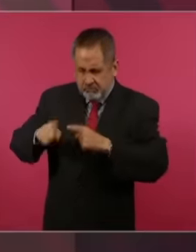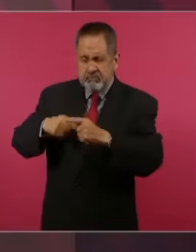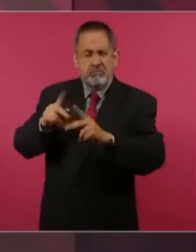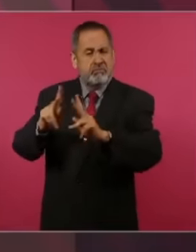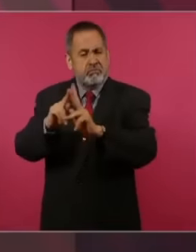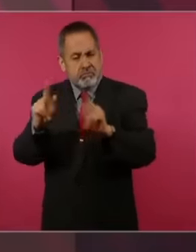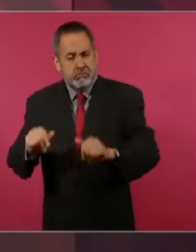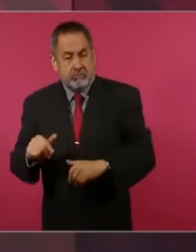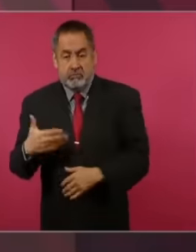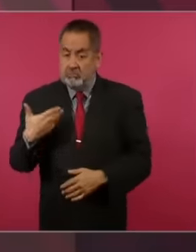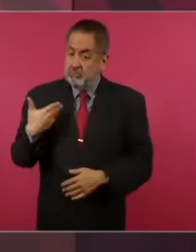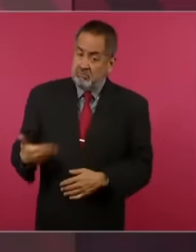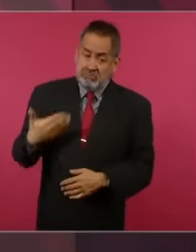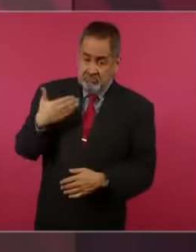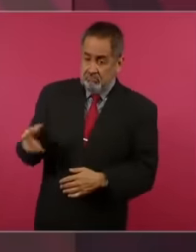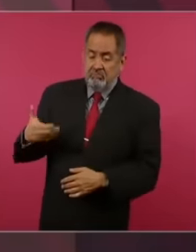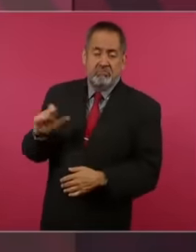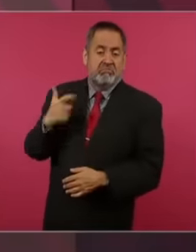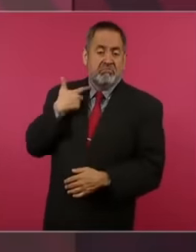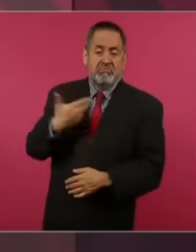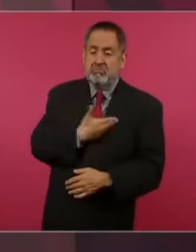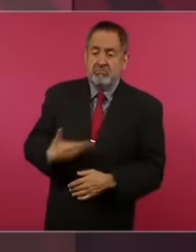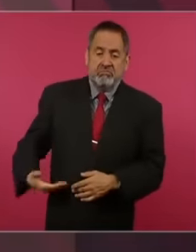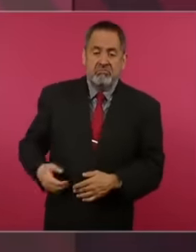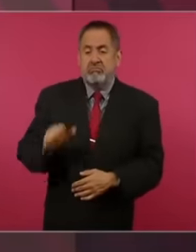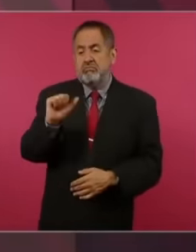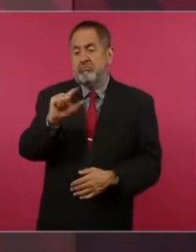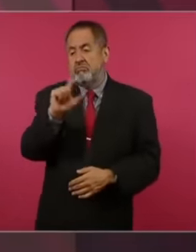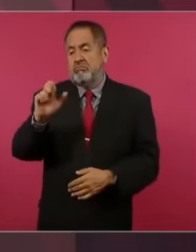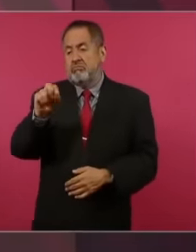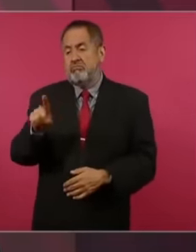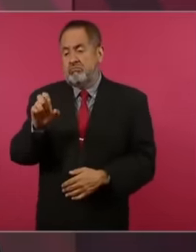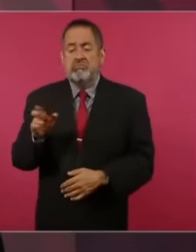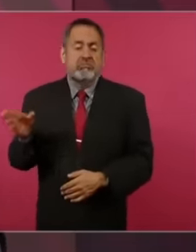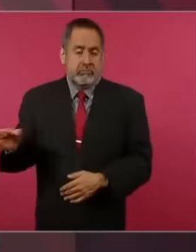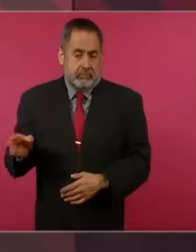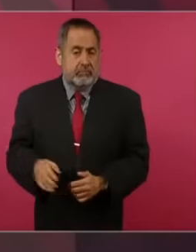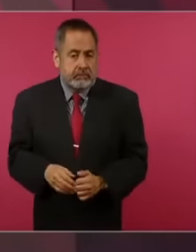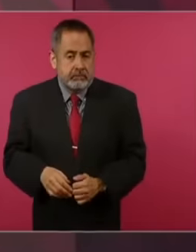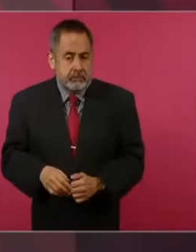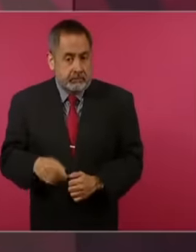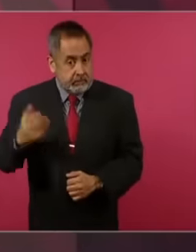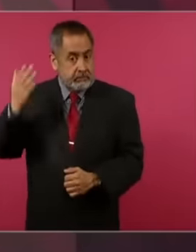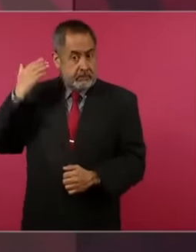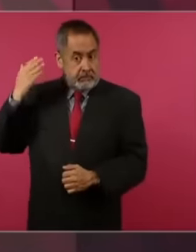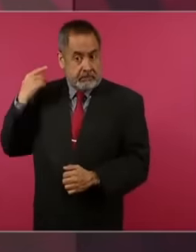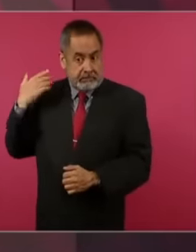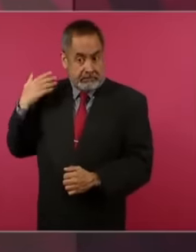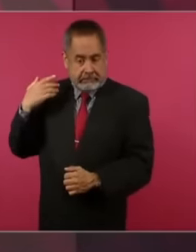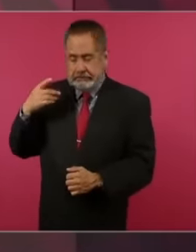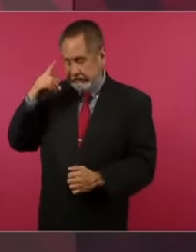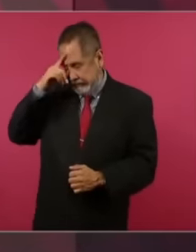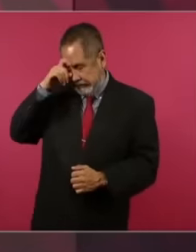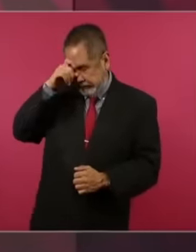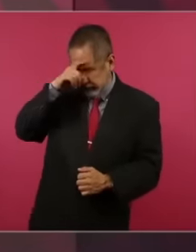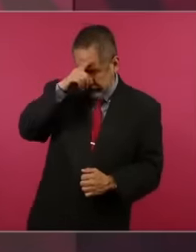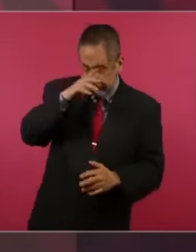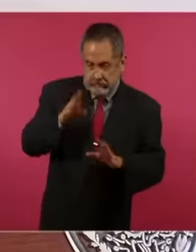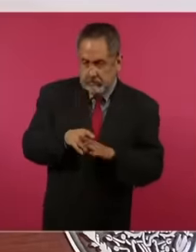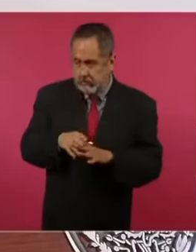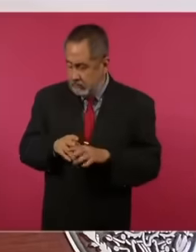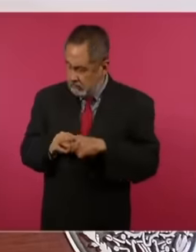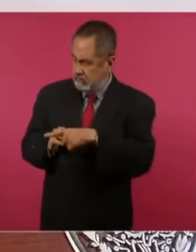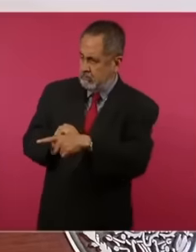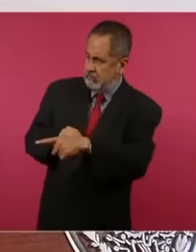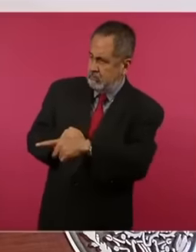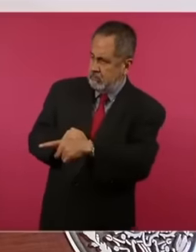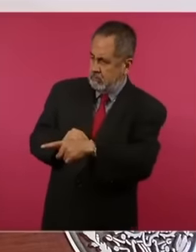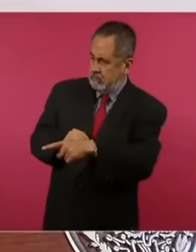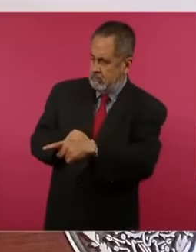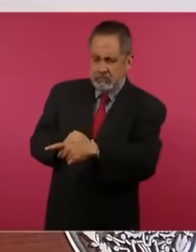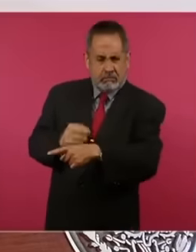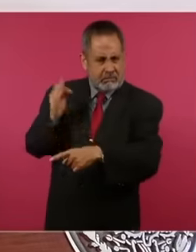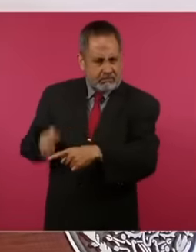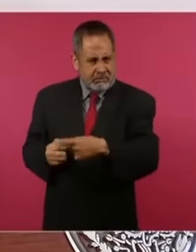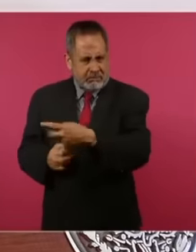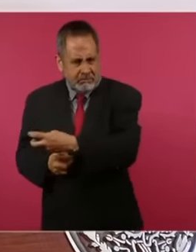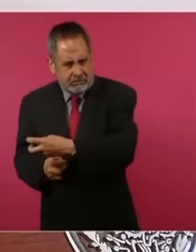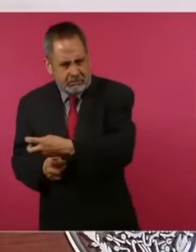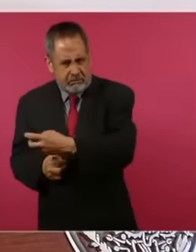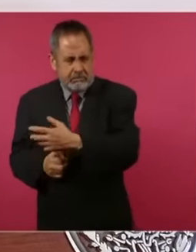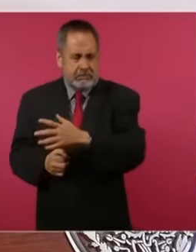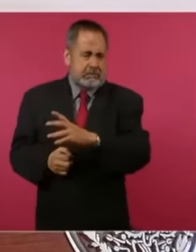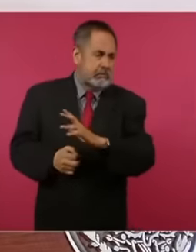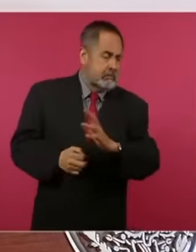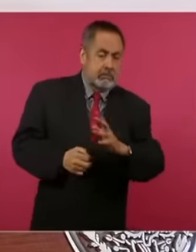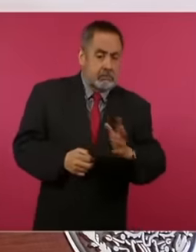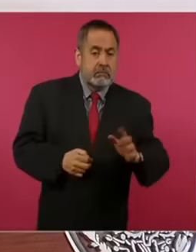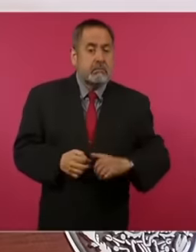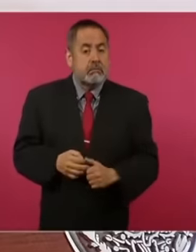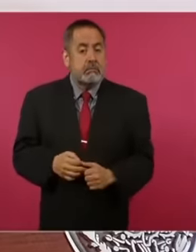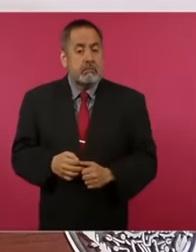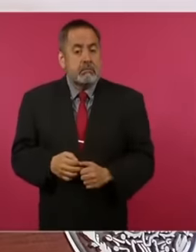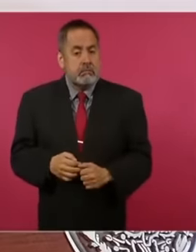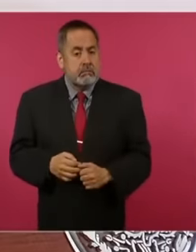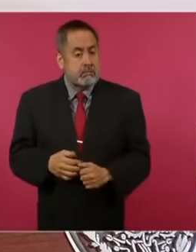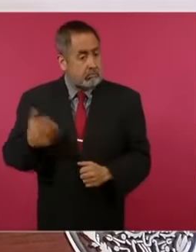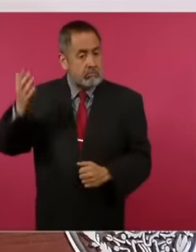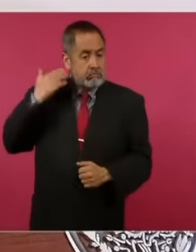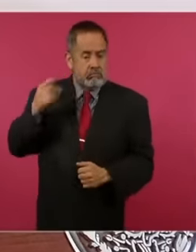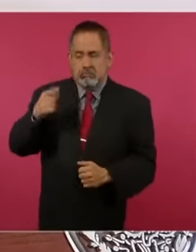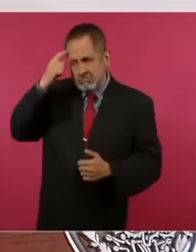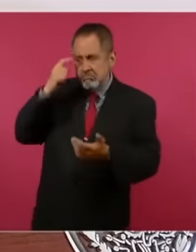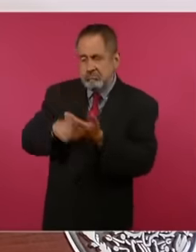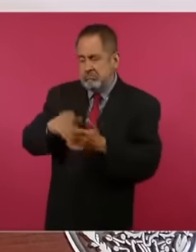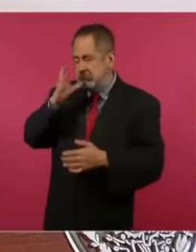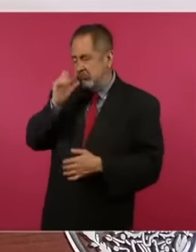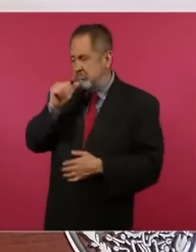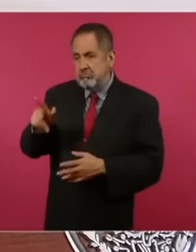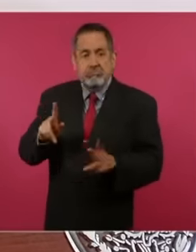time it was very difficult to that it was accepted that changes could be carried out peacefully,